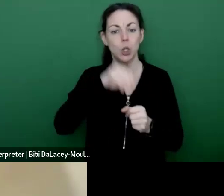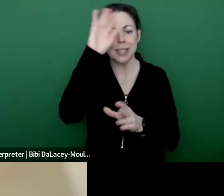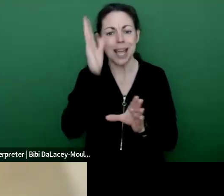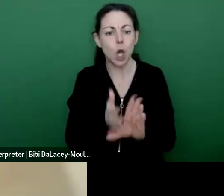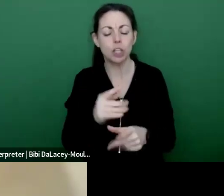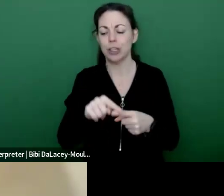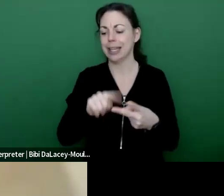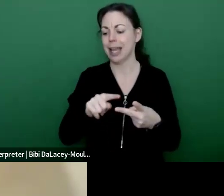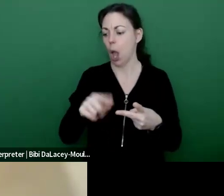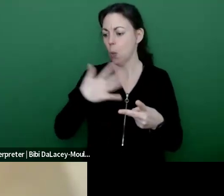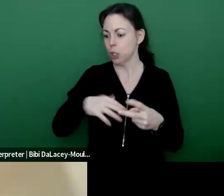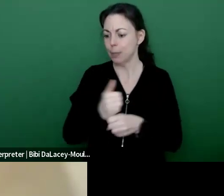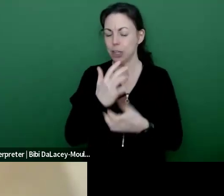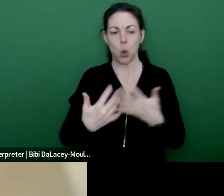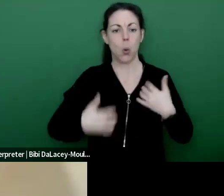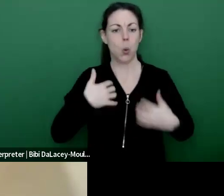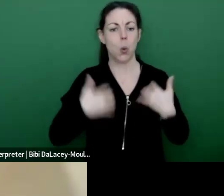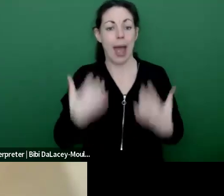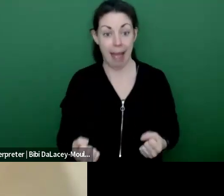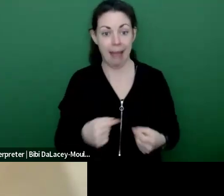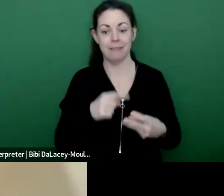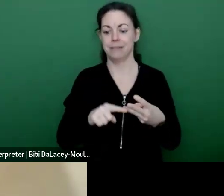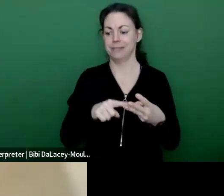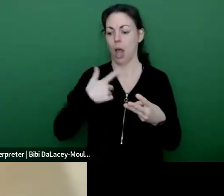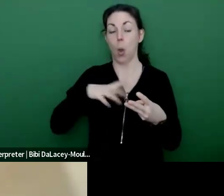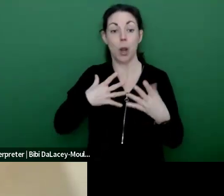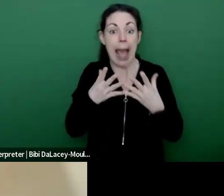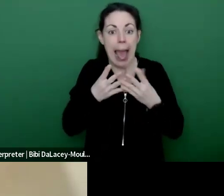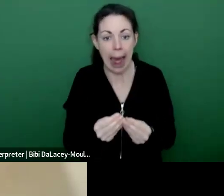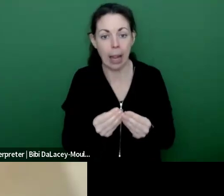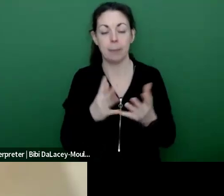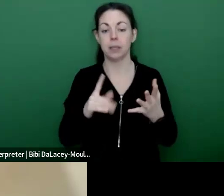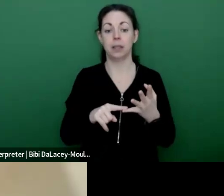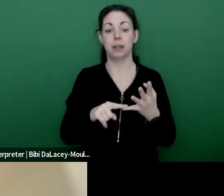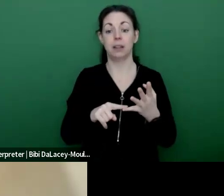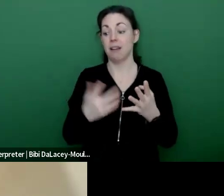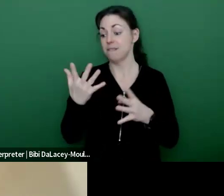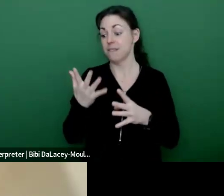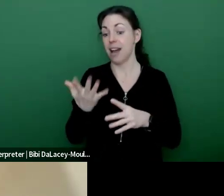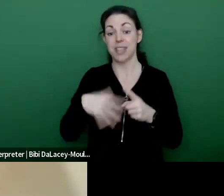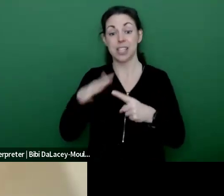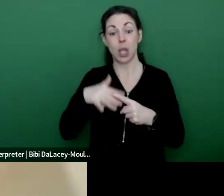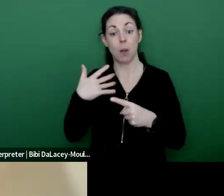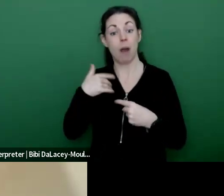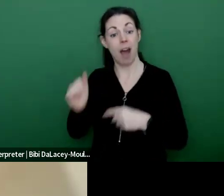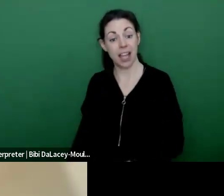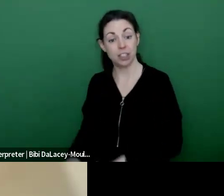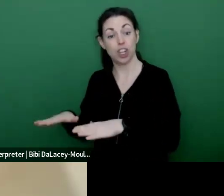I wanted to help people. And, you know, since having kids five years ago, that's been really important to me. Also,